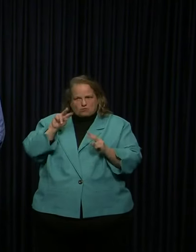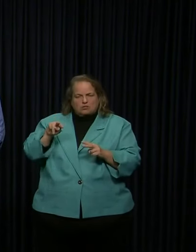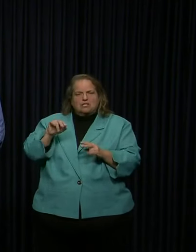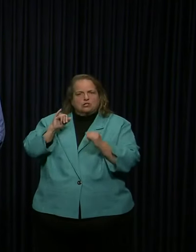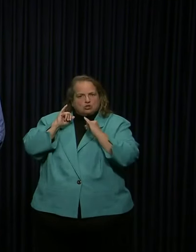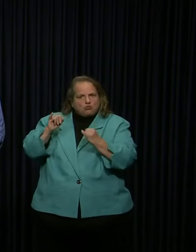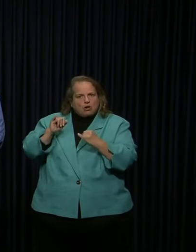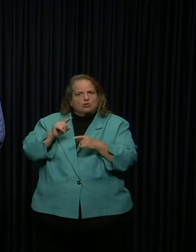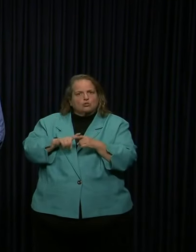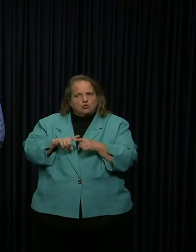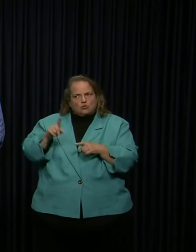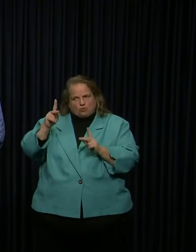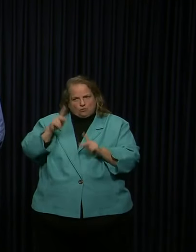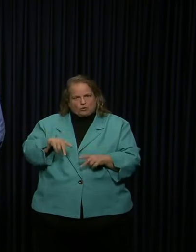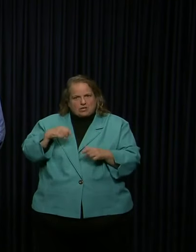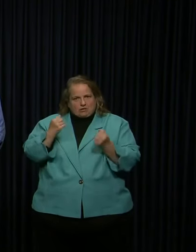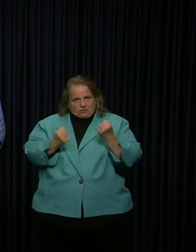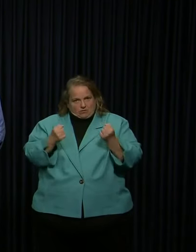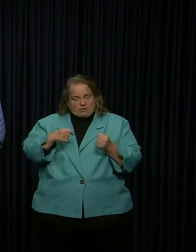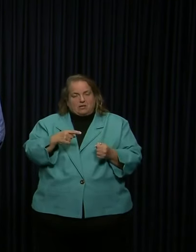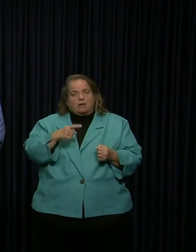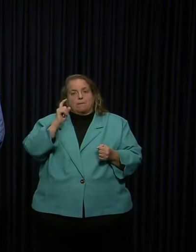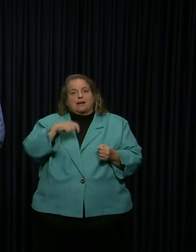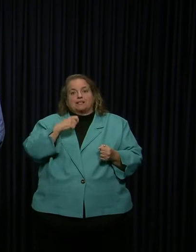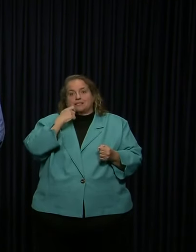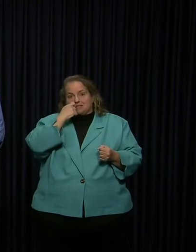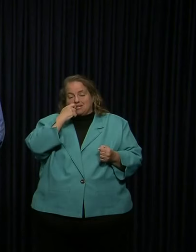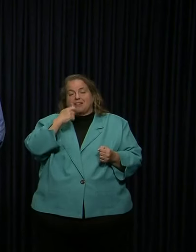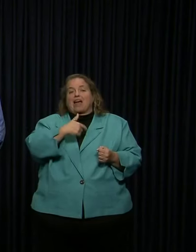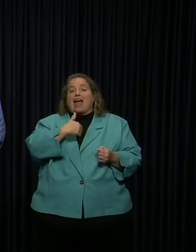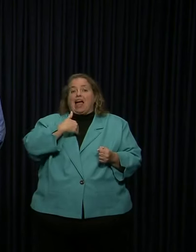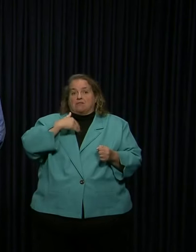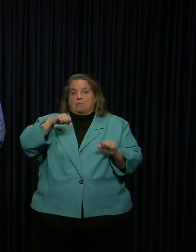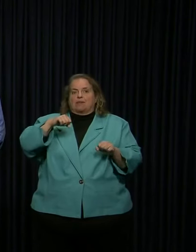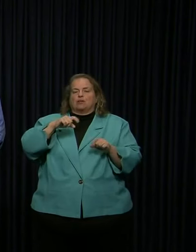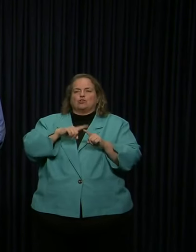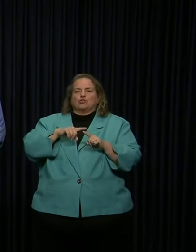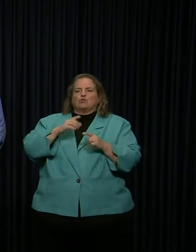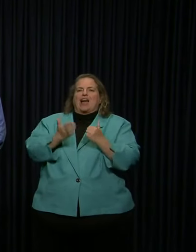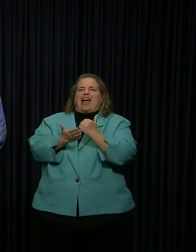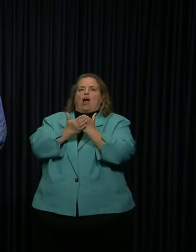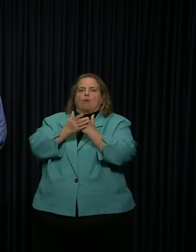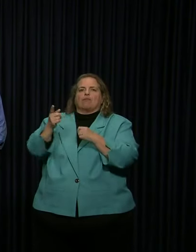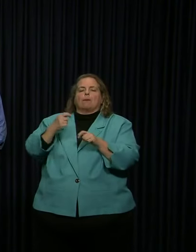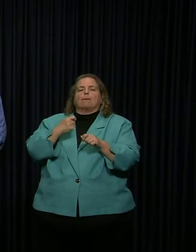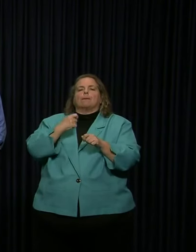THAT THEY -- THE QUESTION IS ABOUT SMALL BUSINESS TAXES AND AT LEAST ONE